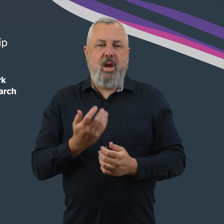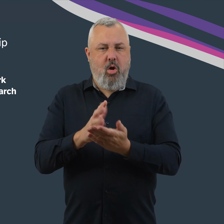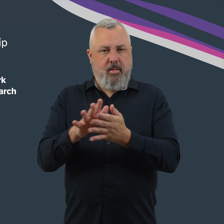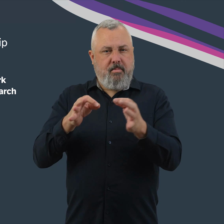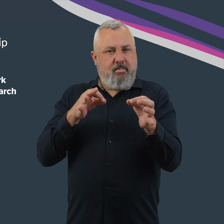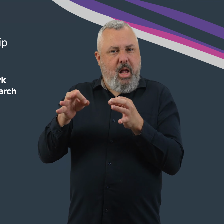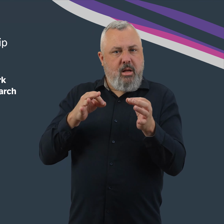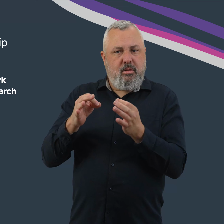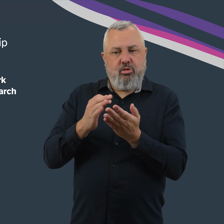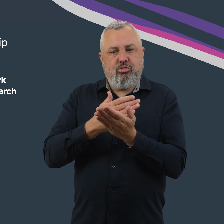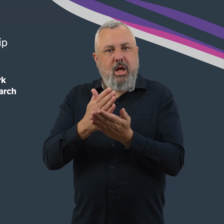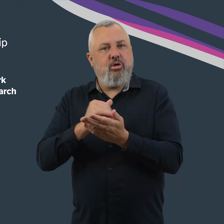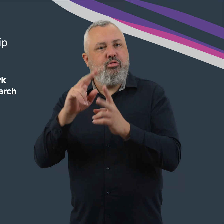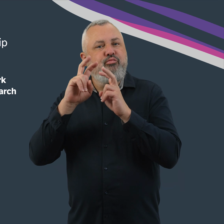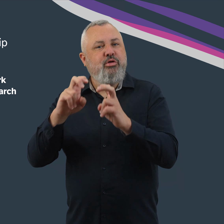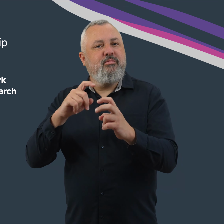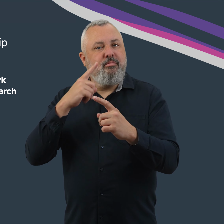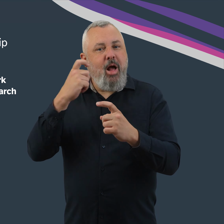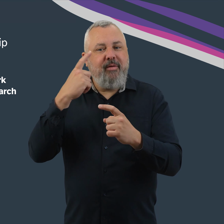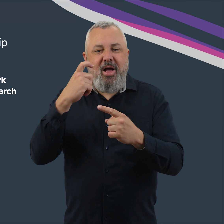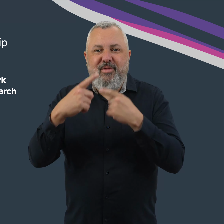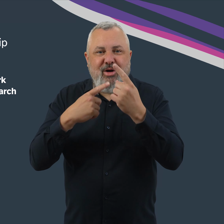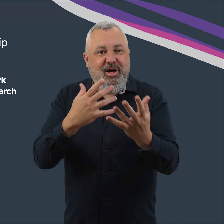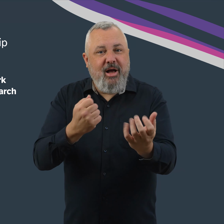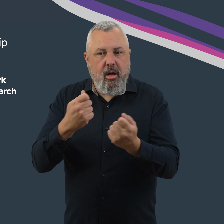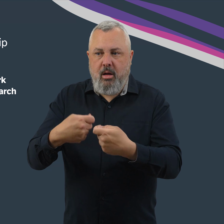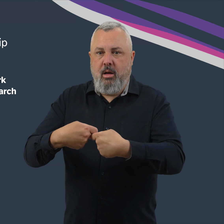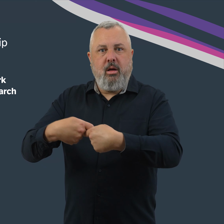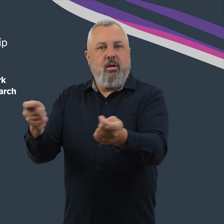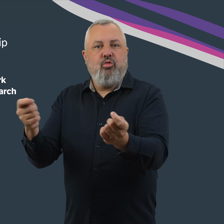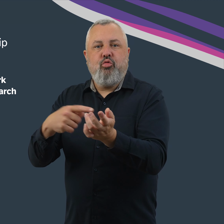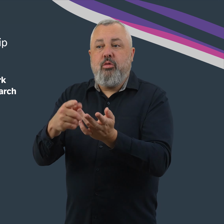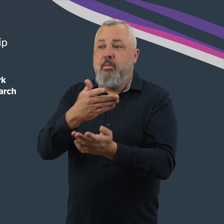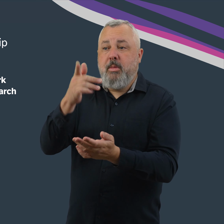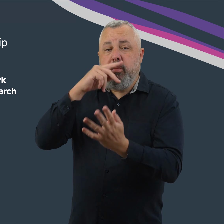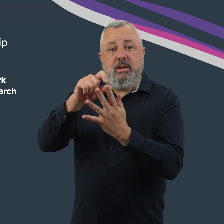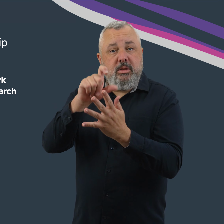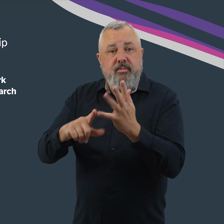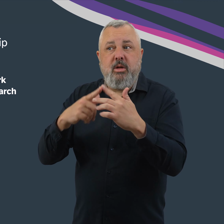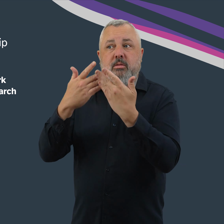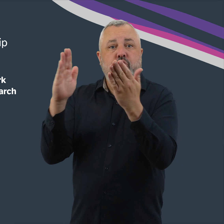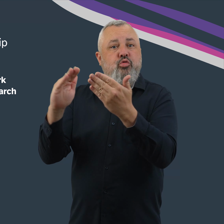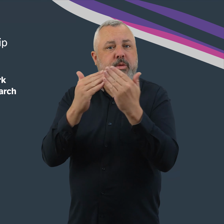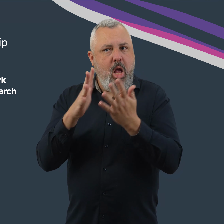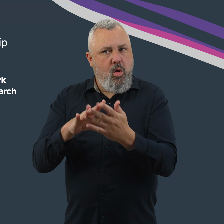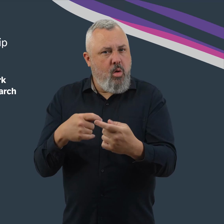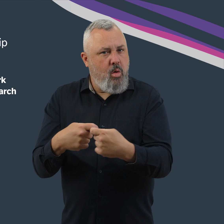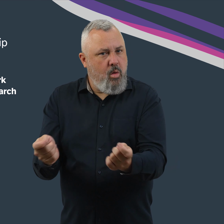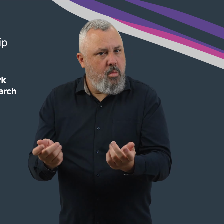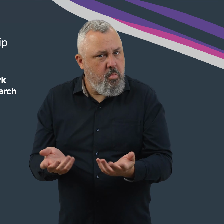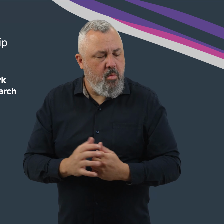How will you share the findings of your research with people with disability and the wider community?